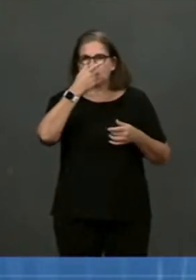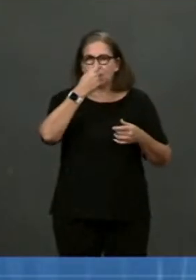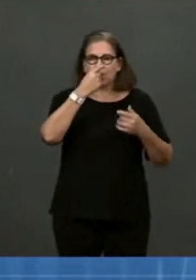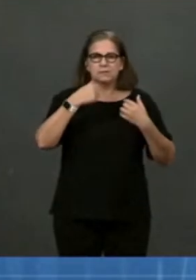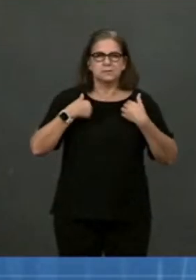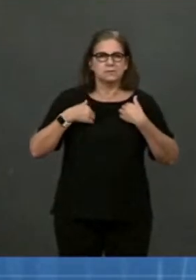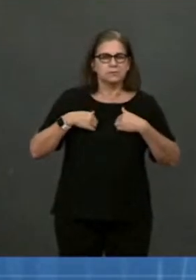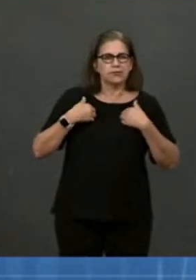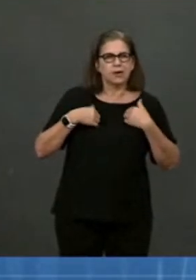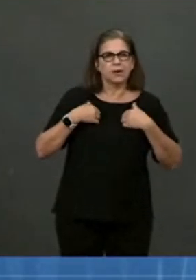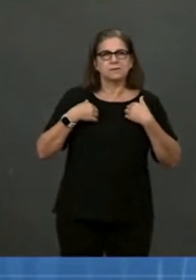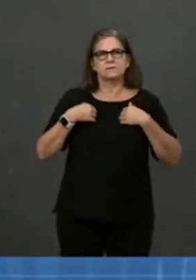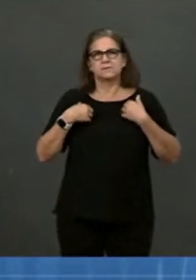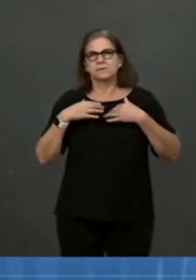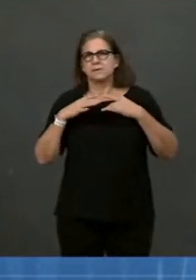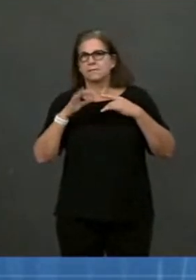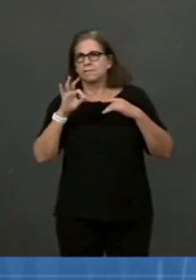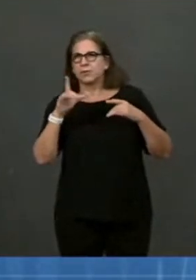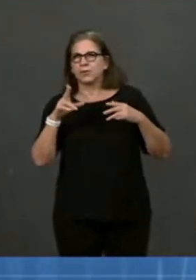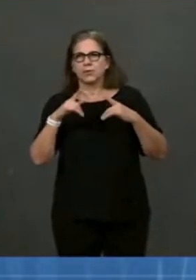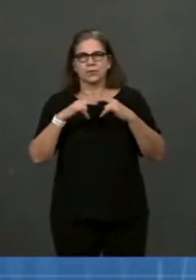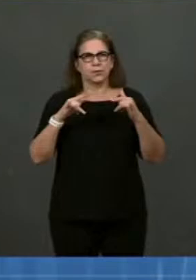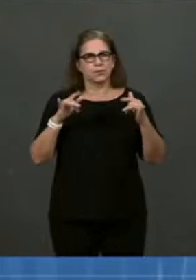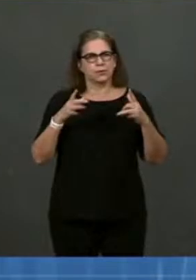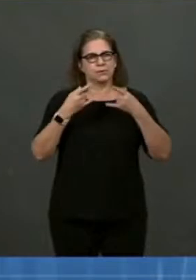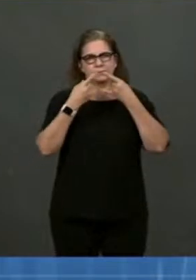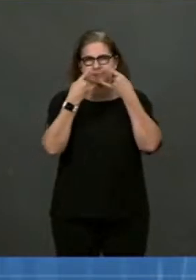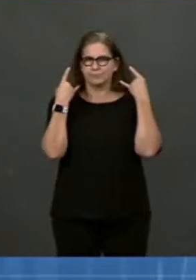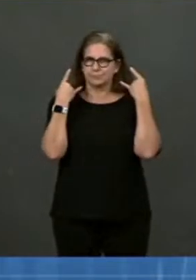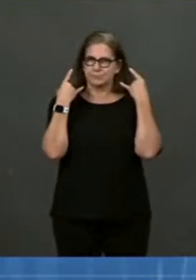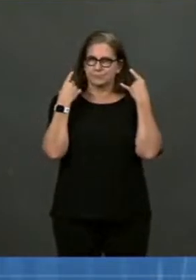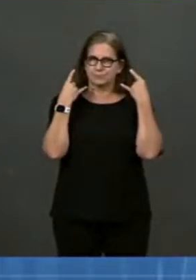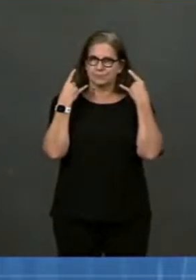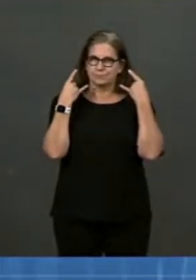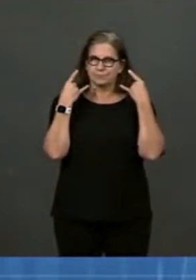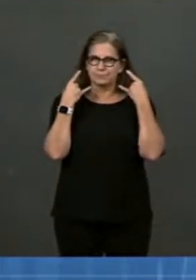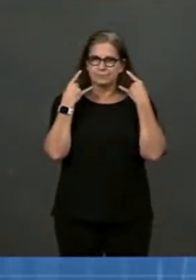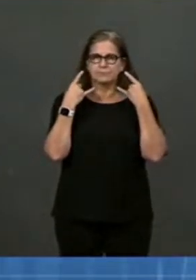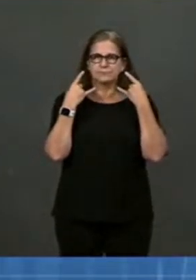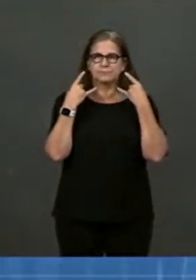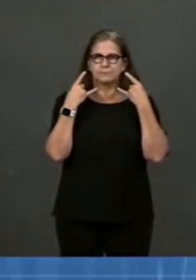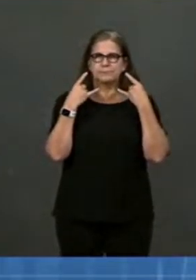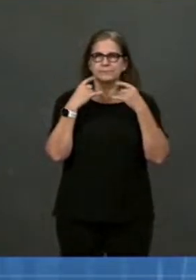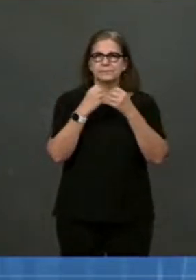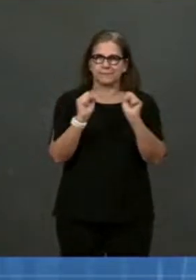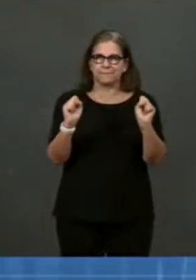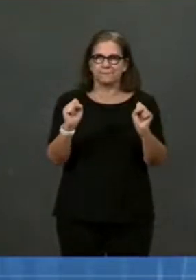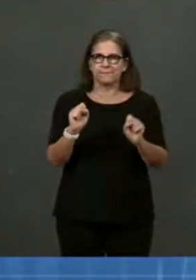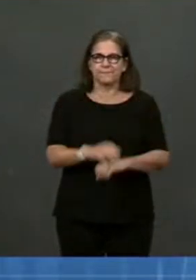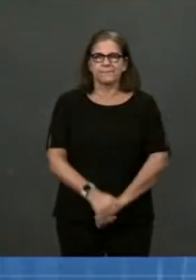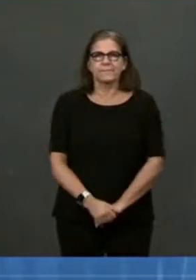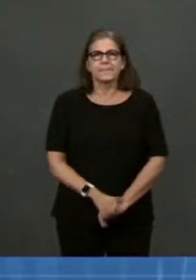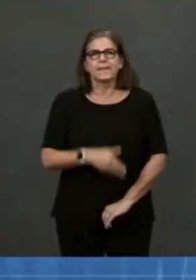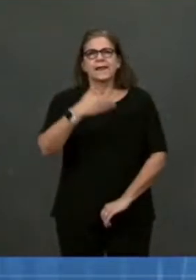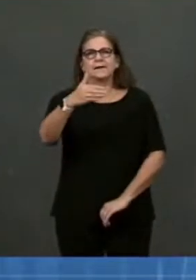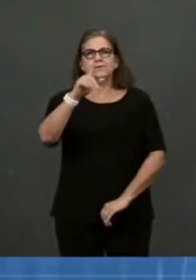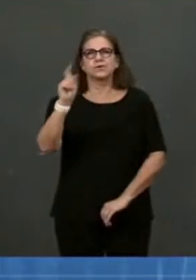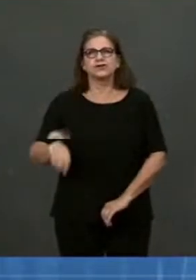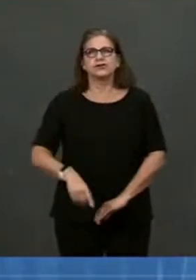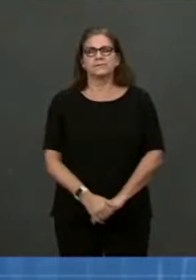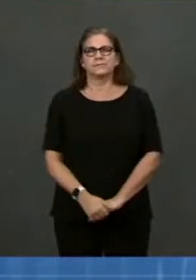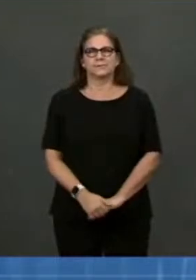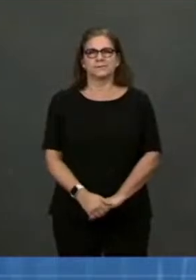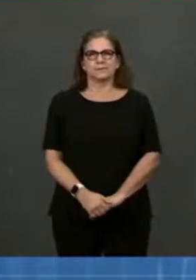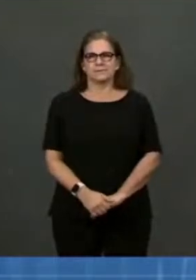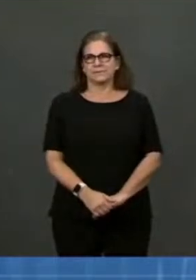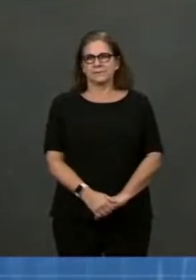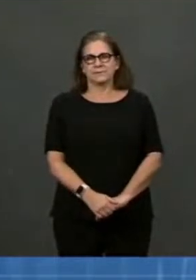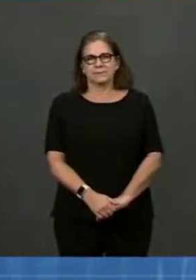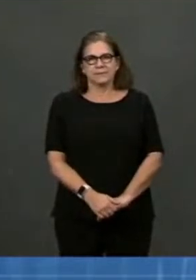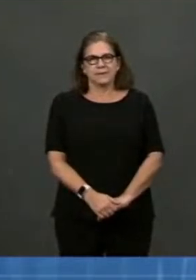THRIVE AND SO WE'RE TAKING L OF